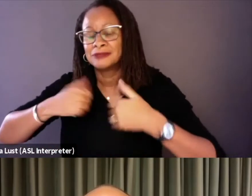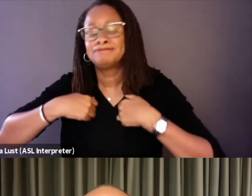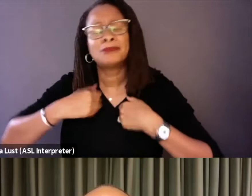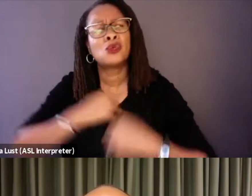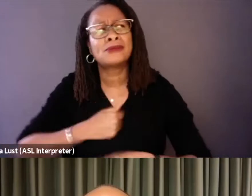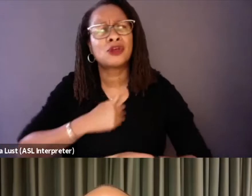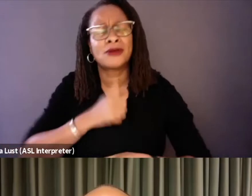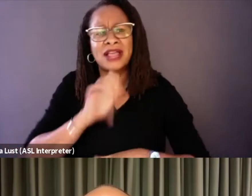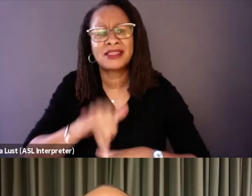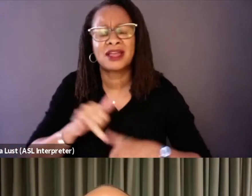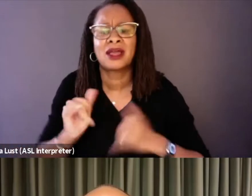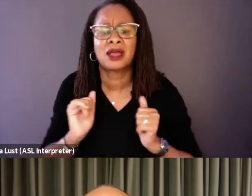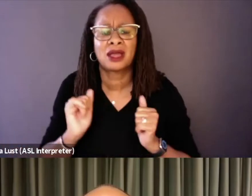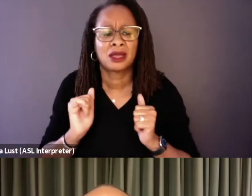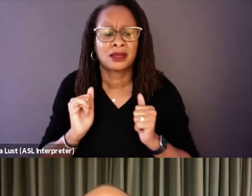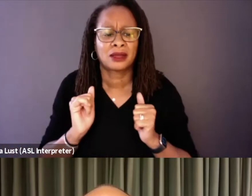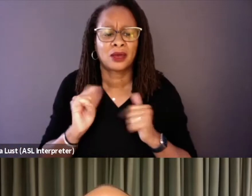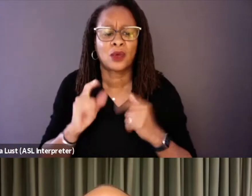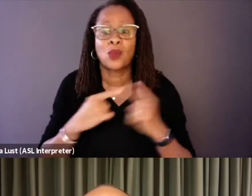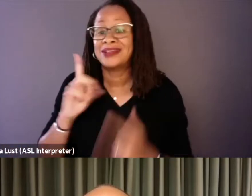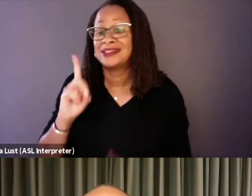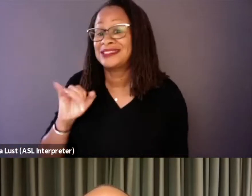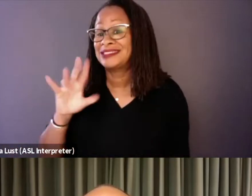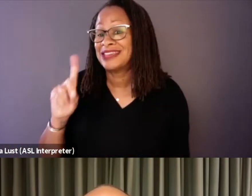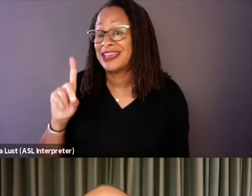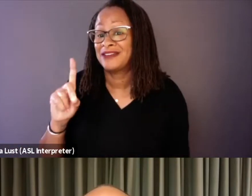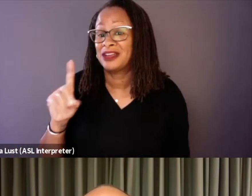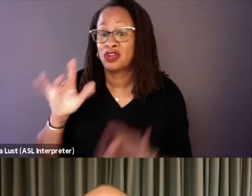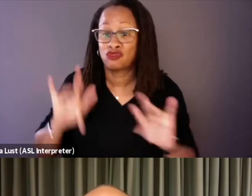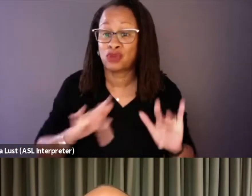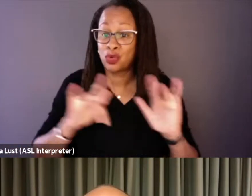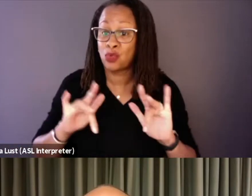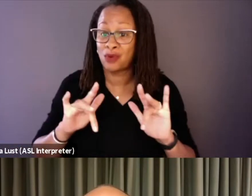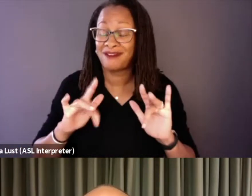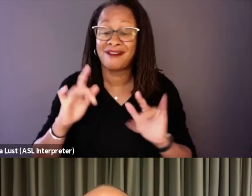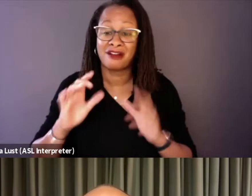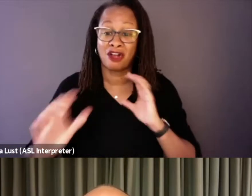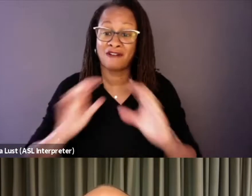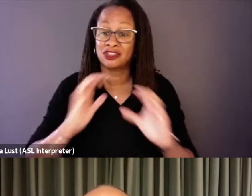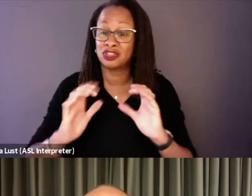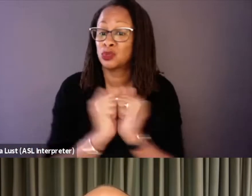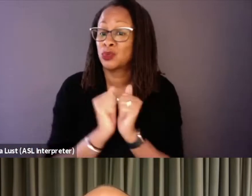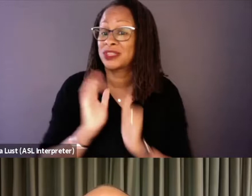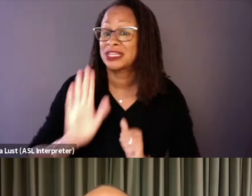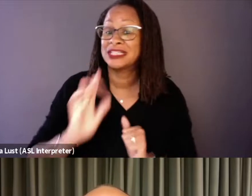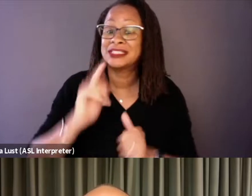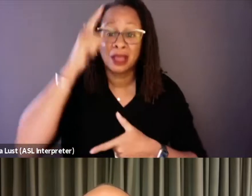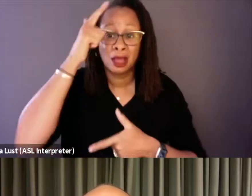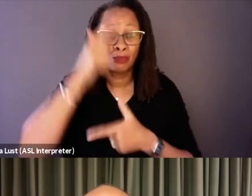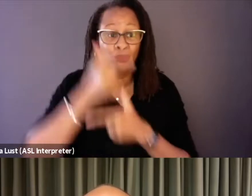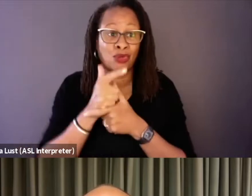the mess when David recorded the conversation with his brother, the big fight they have,